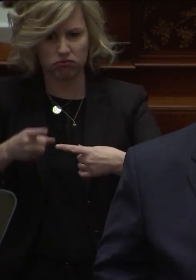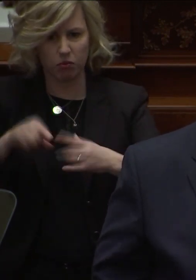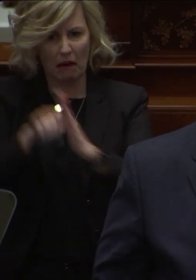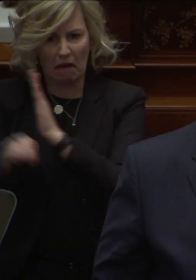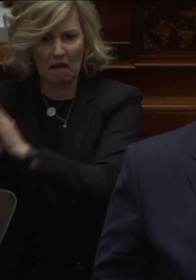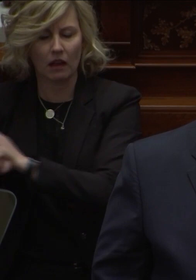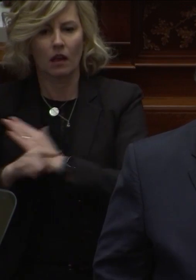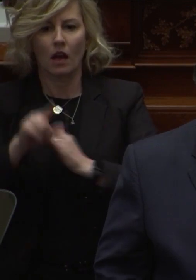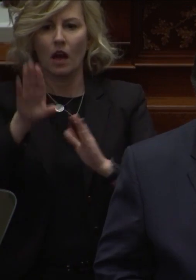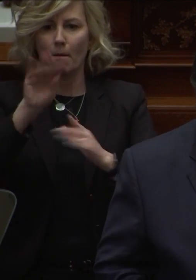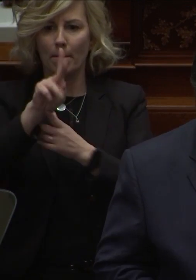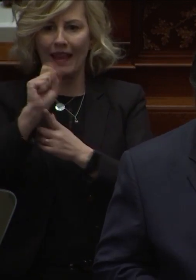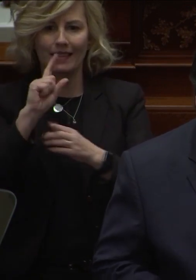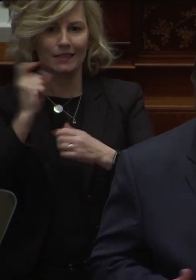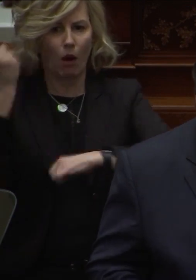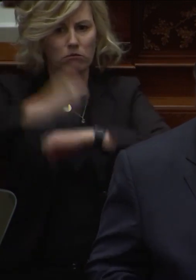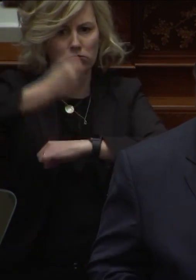PAYCHECK IN NEARLY A YEAR.